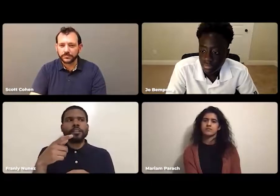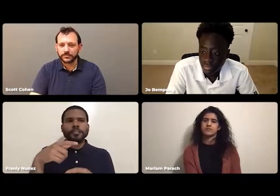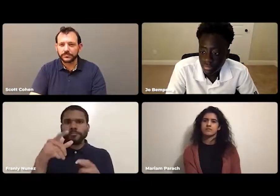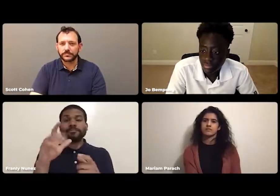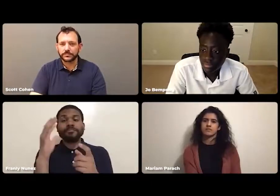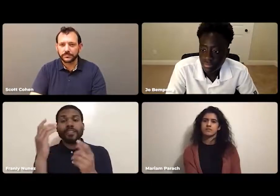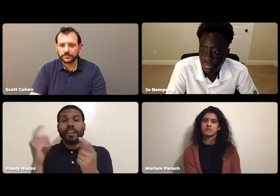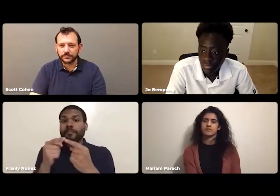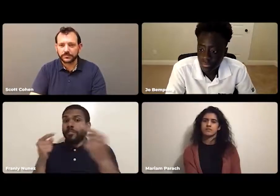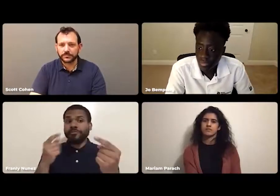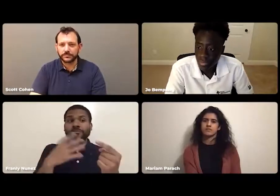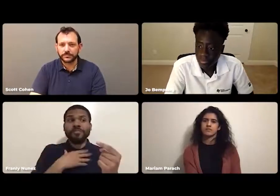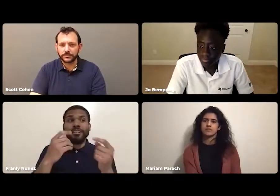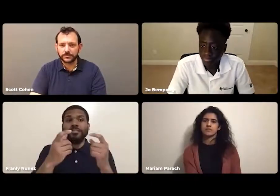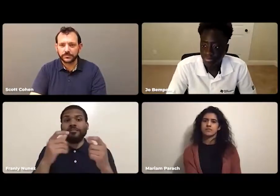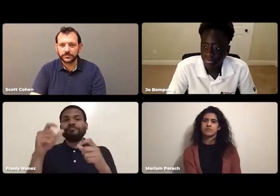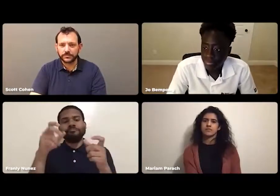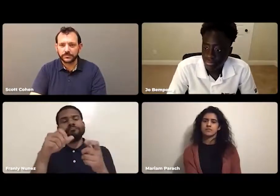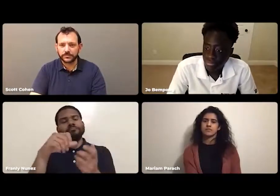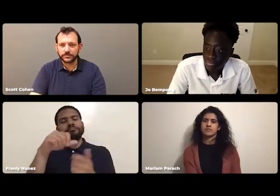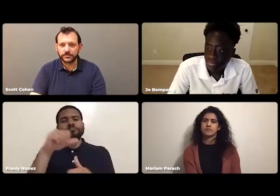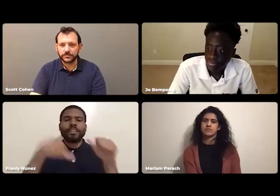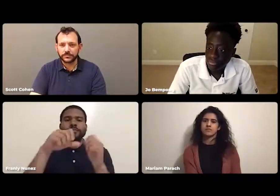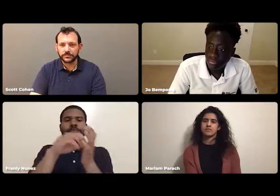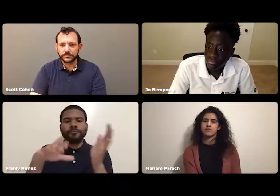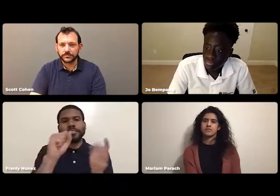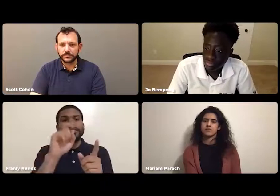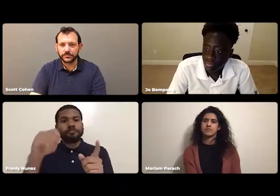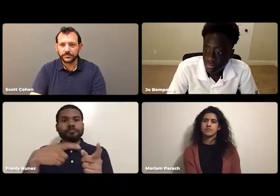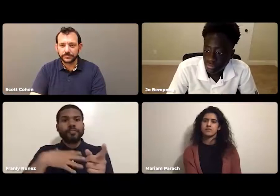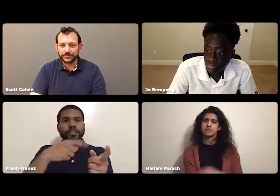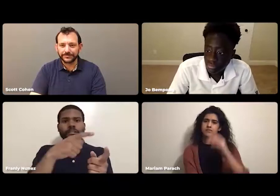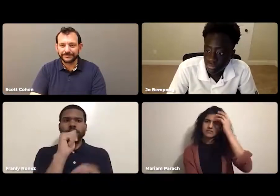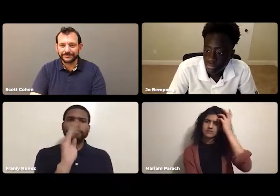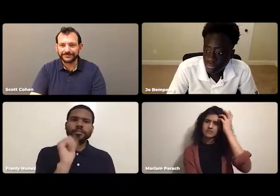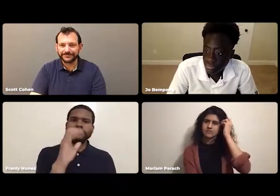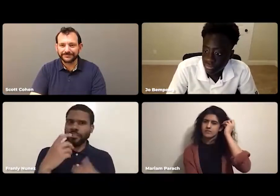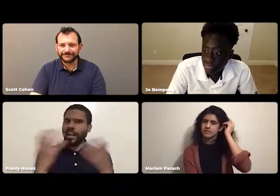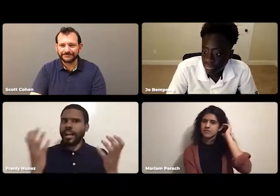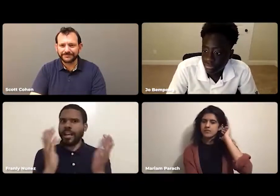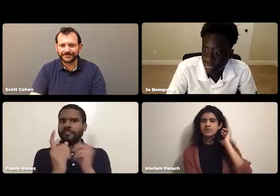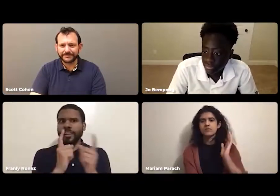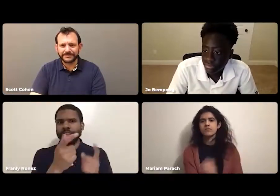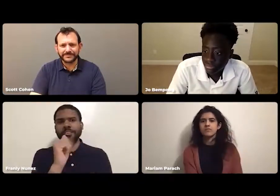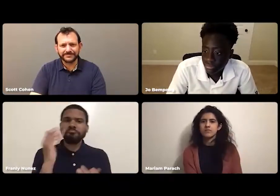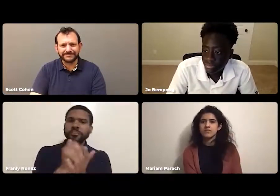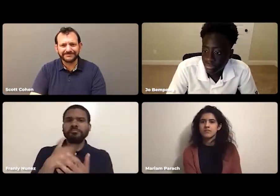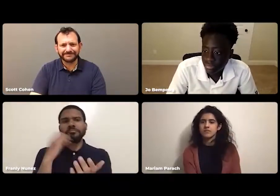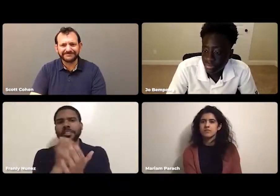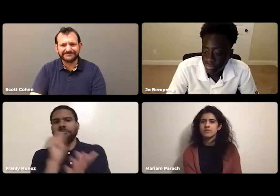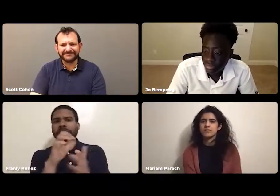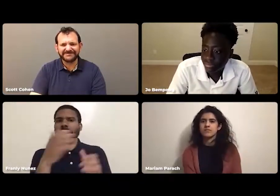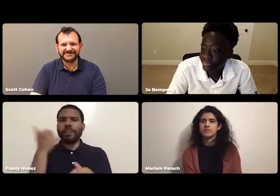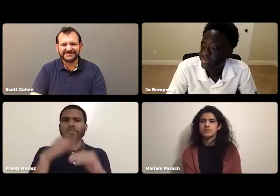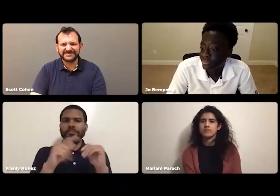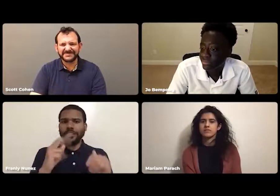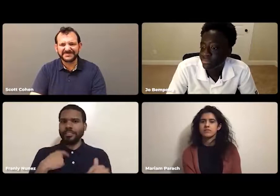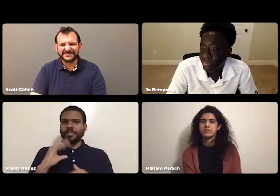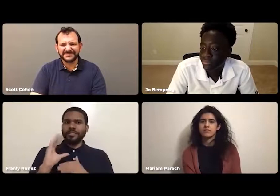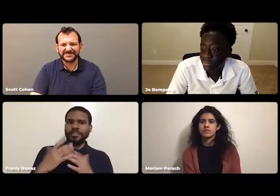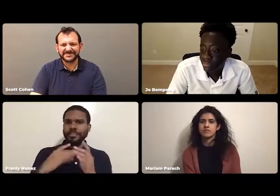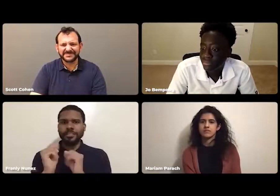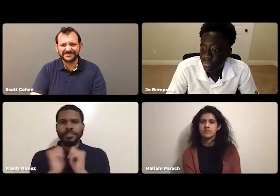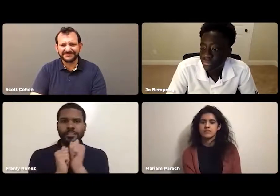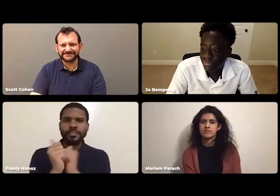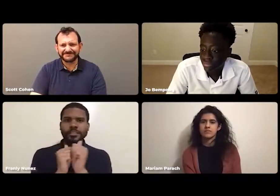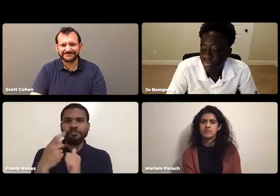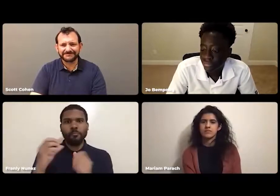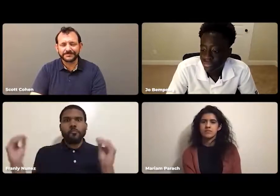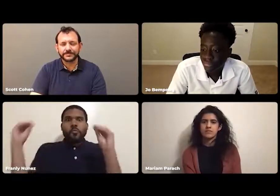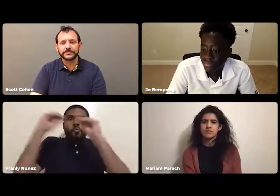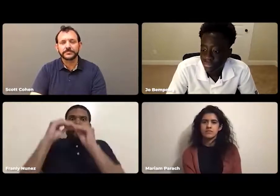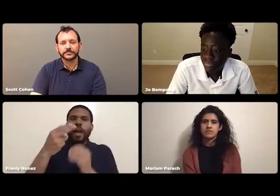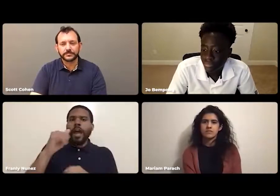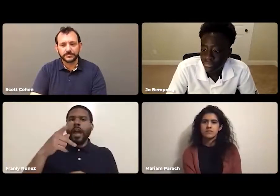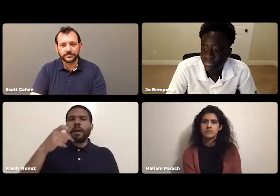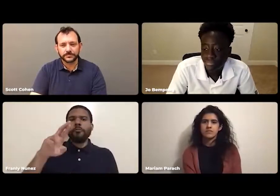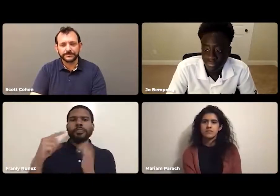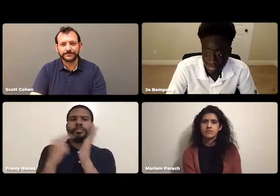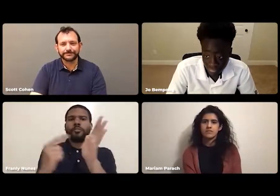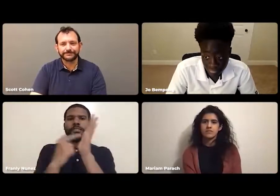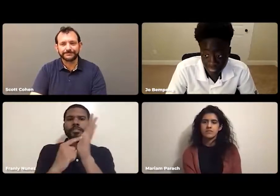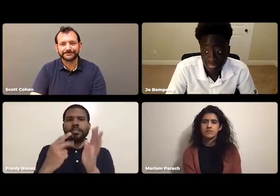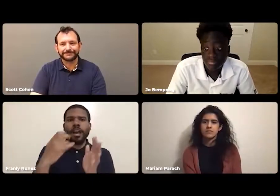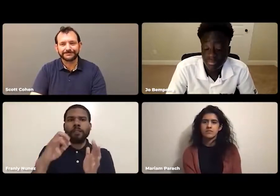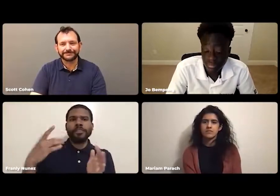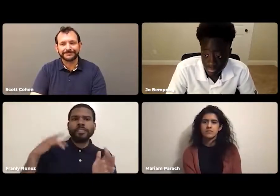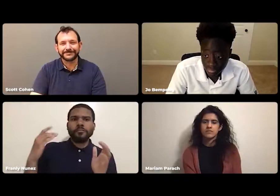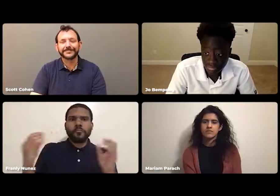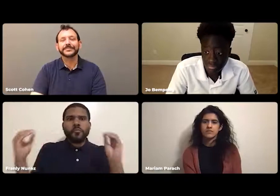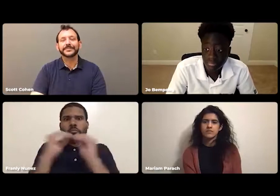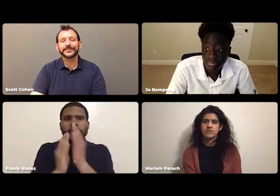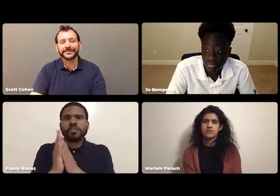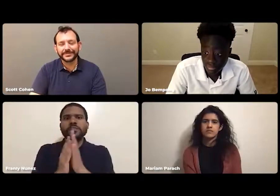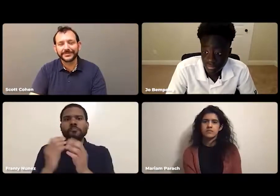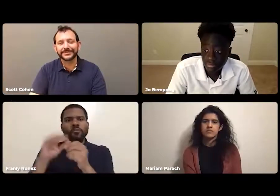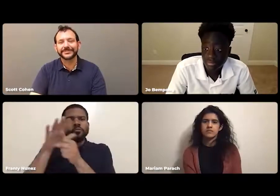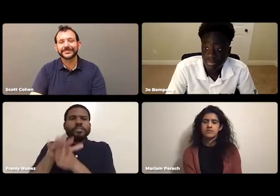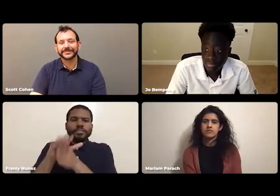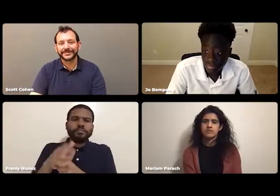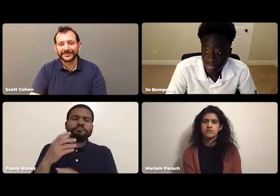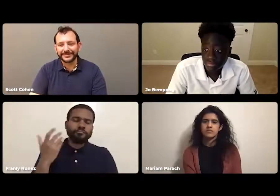But, at the same time, other students may have had better grades because they were hyper-represented.